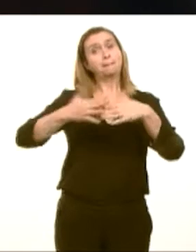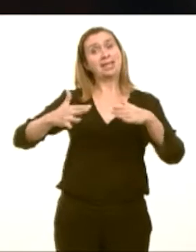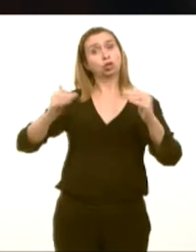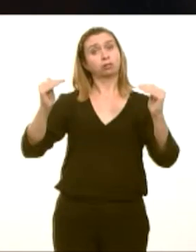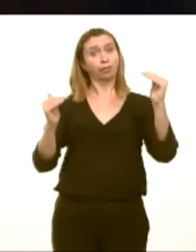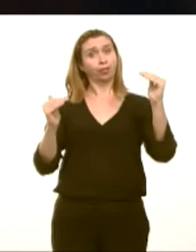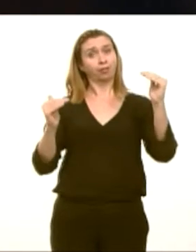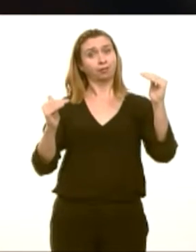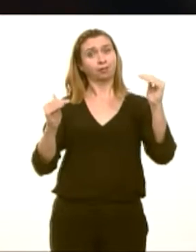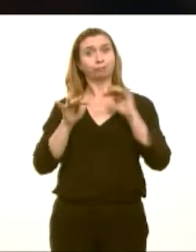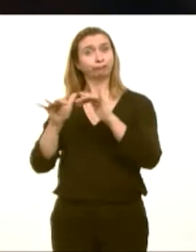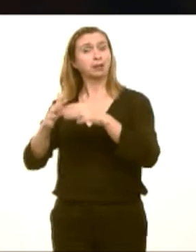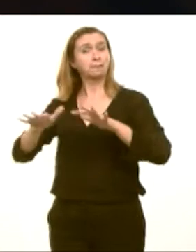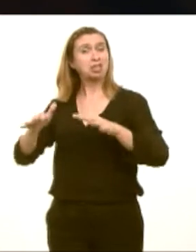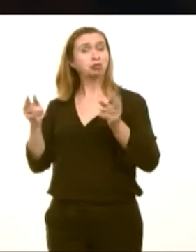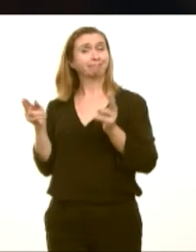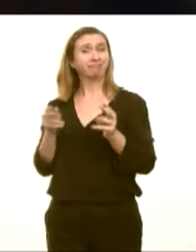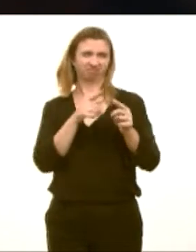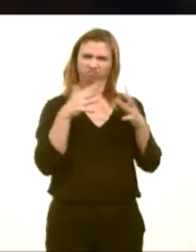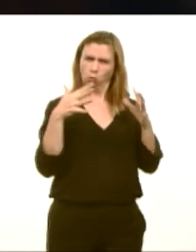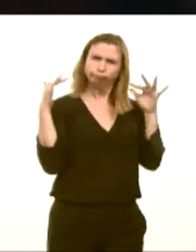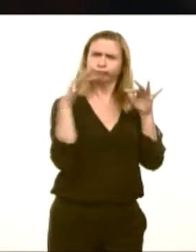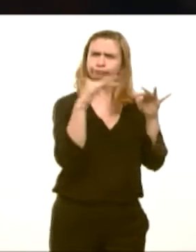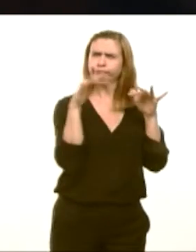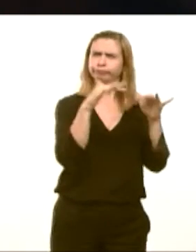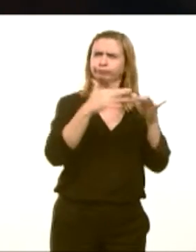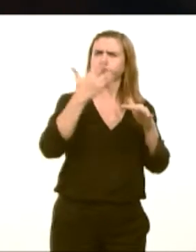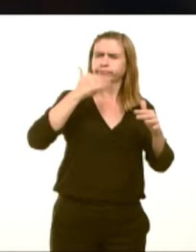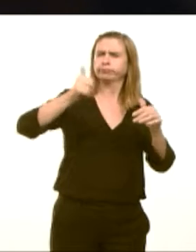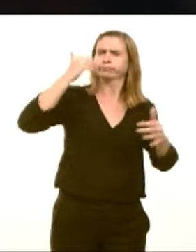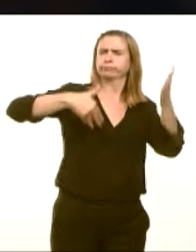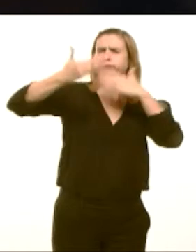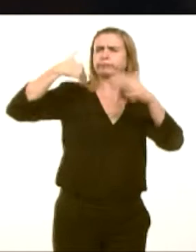In this context, and given the fact that thereís an update to the cultural tourism action plan